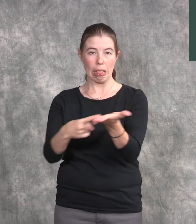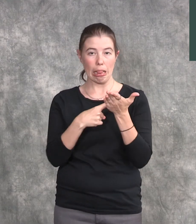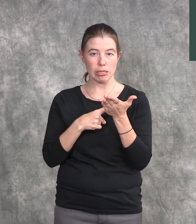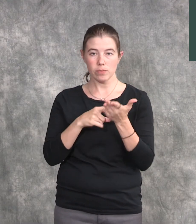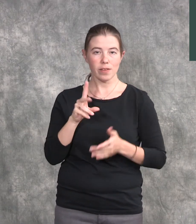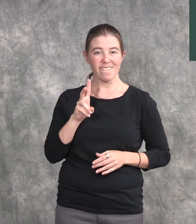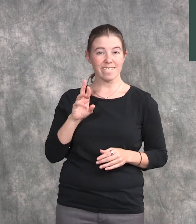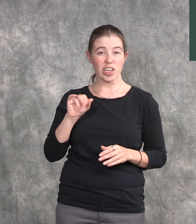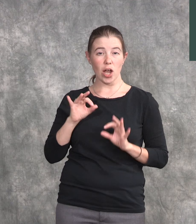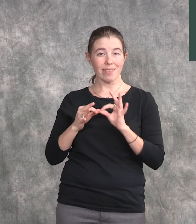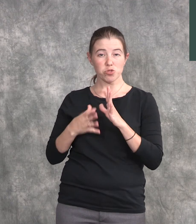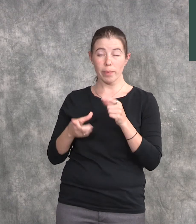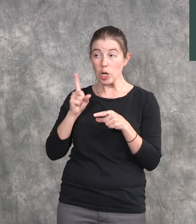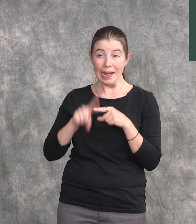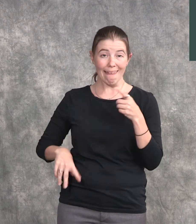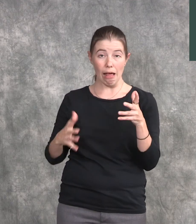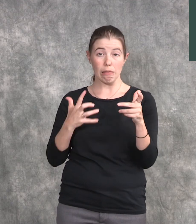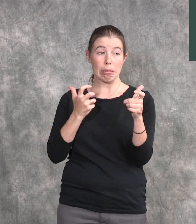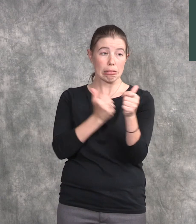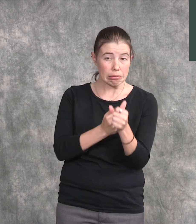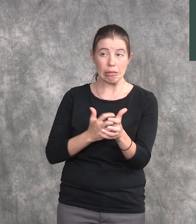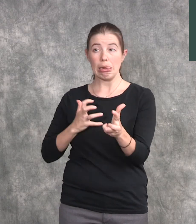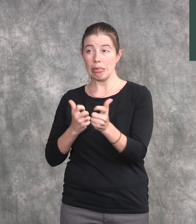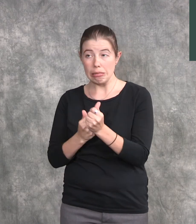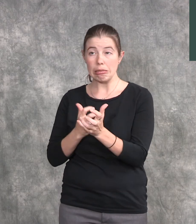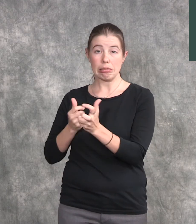and the interpreter cannot keep up,